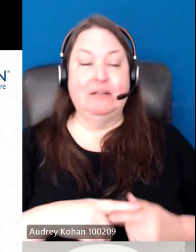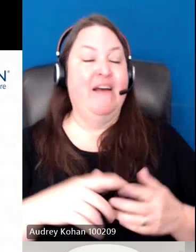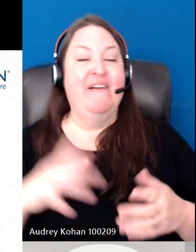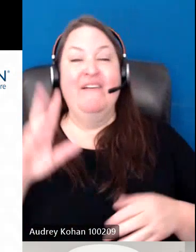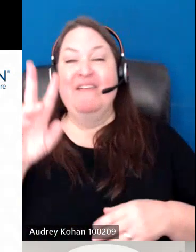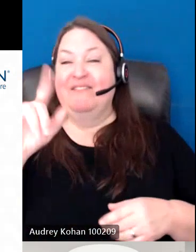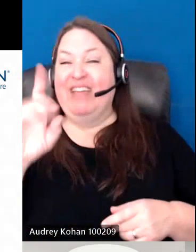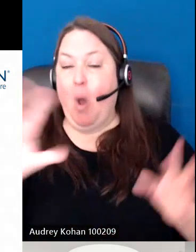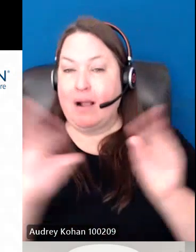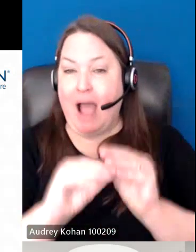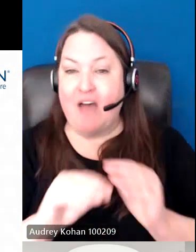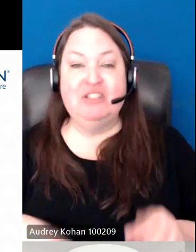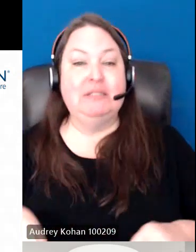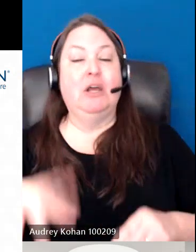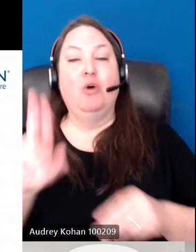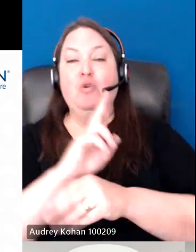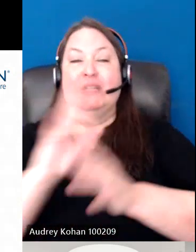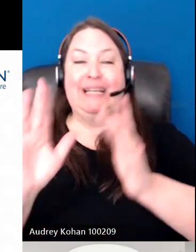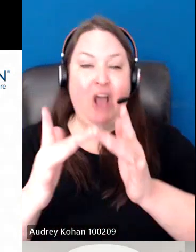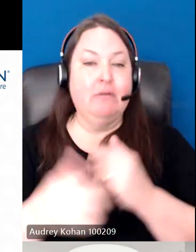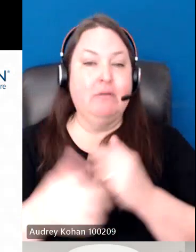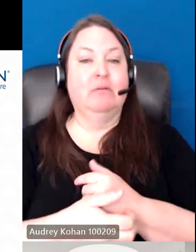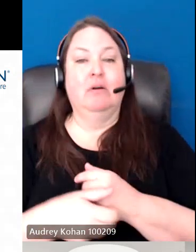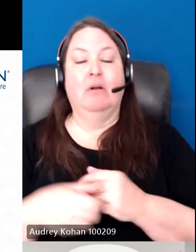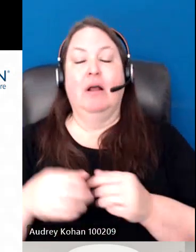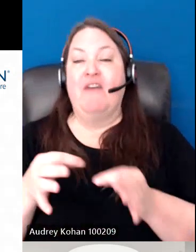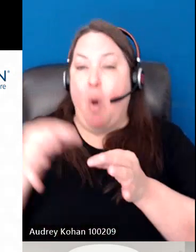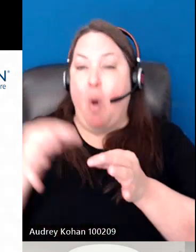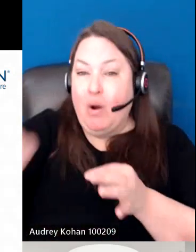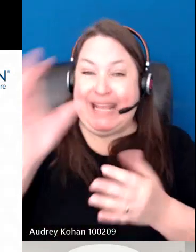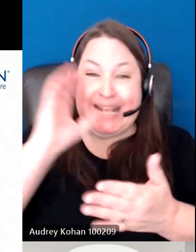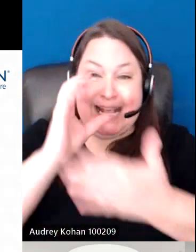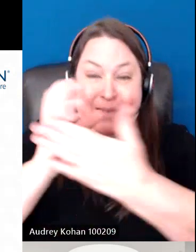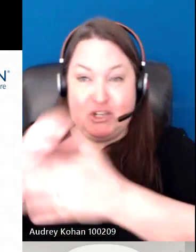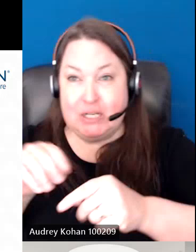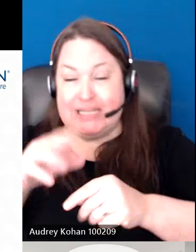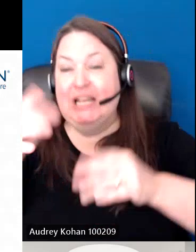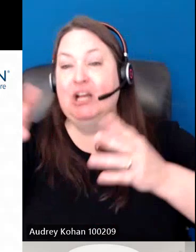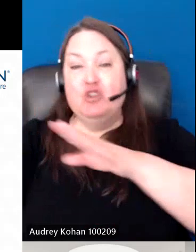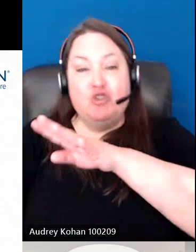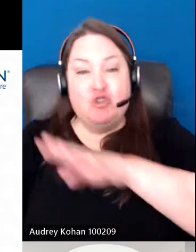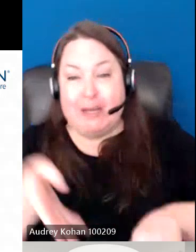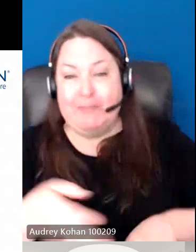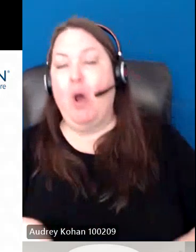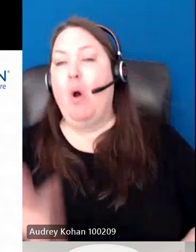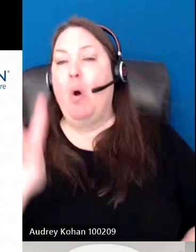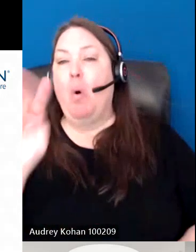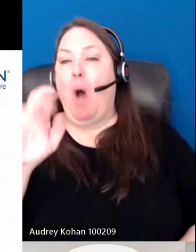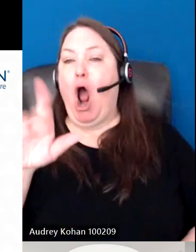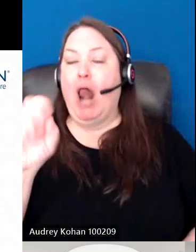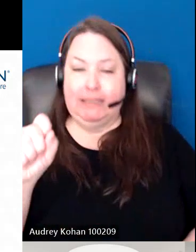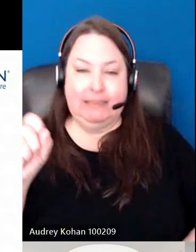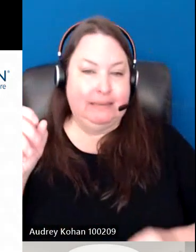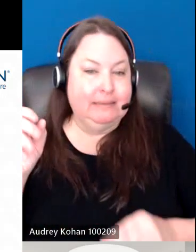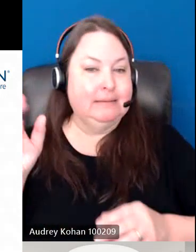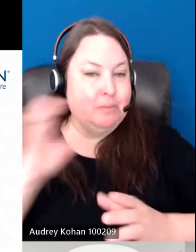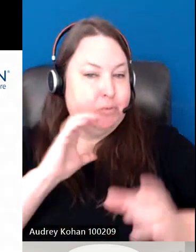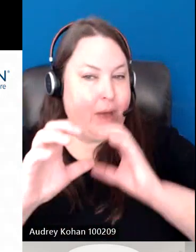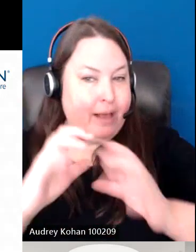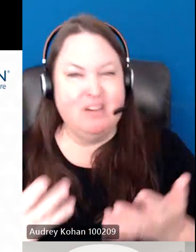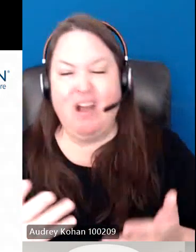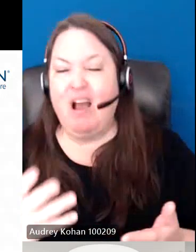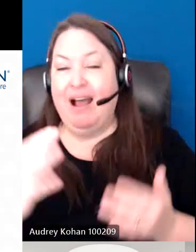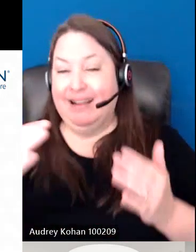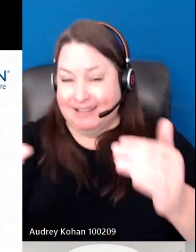the internet forwarding images streaming um and Wireless Communications and right below that I've